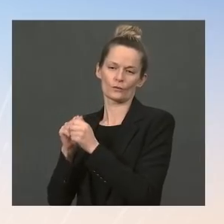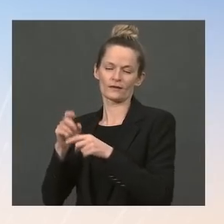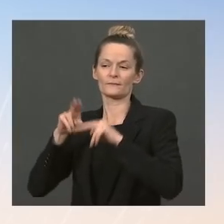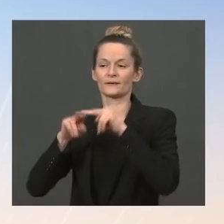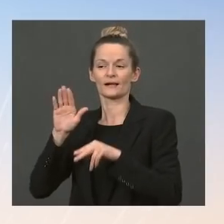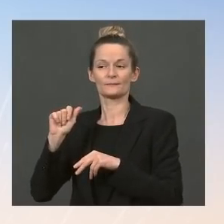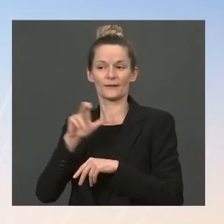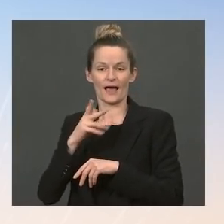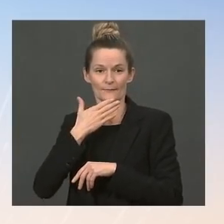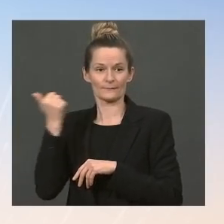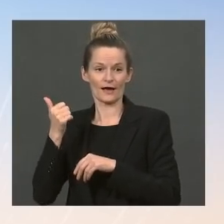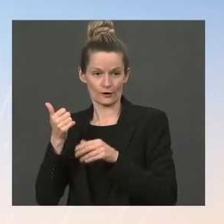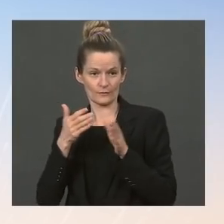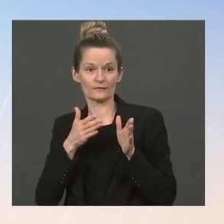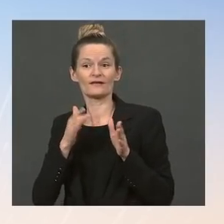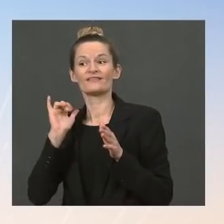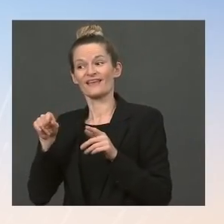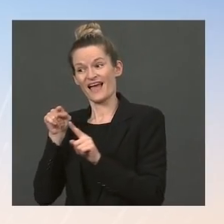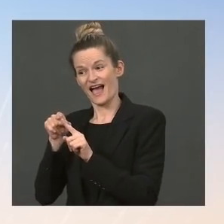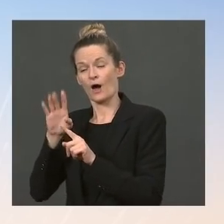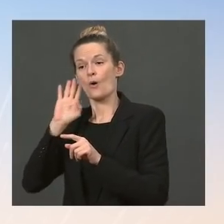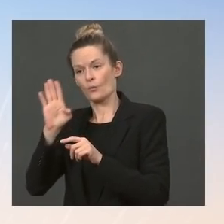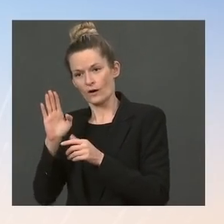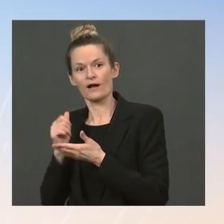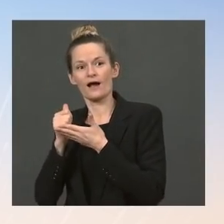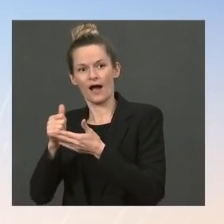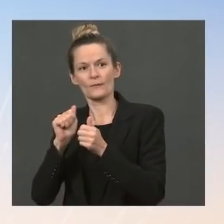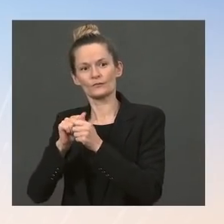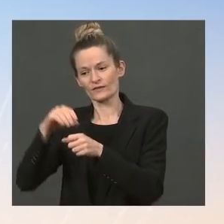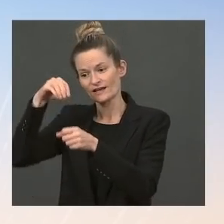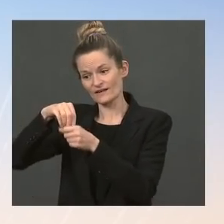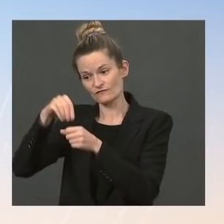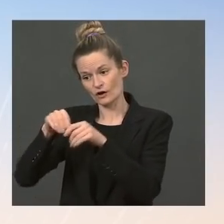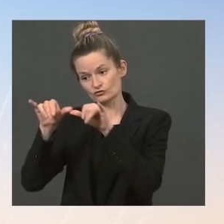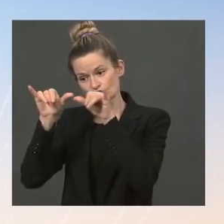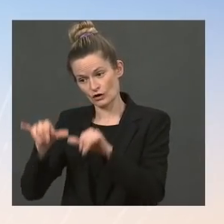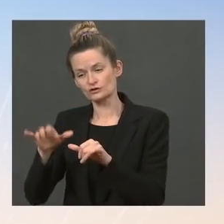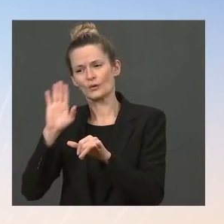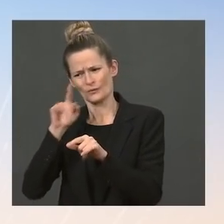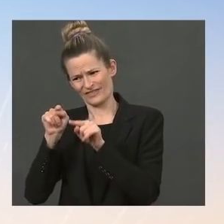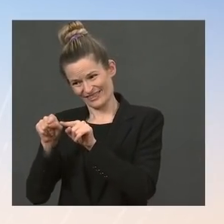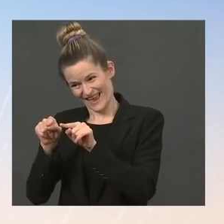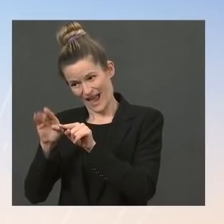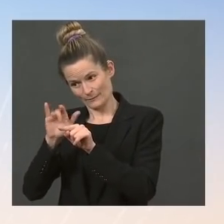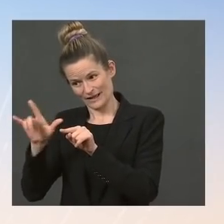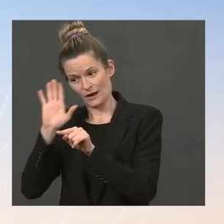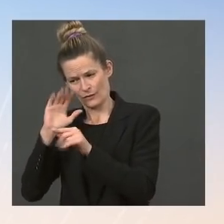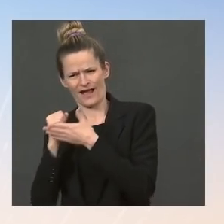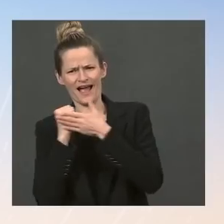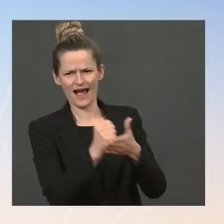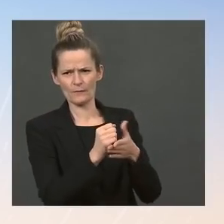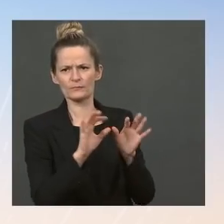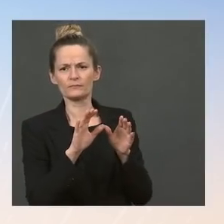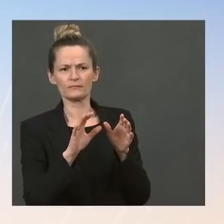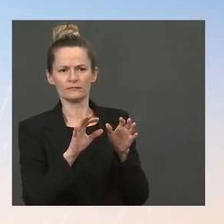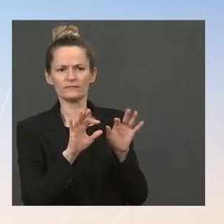by investing in our economic capacity and allowing more Americans to participate in the economy. Finally, just a quick update,